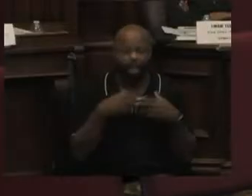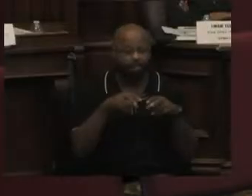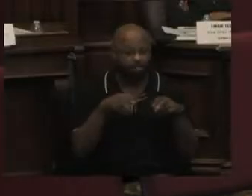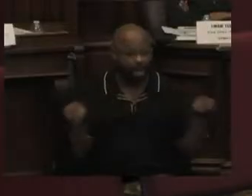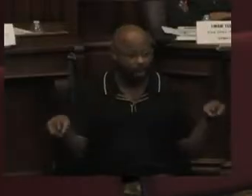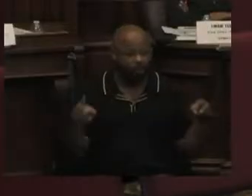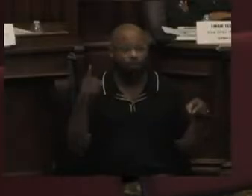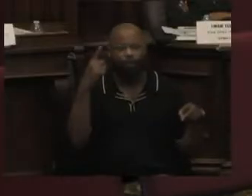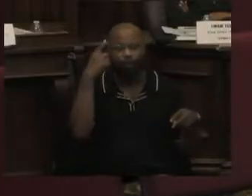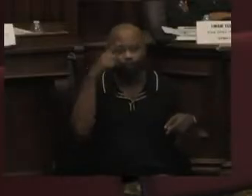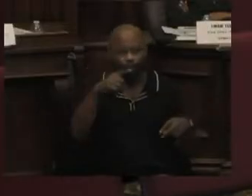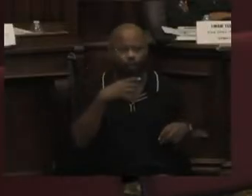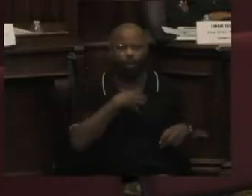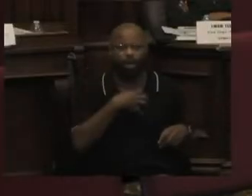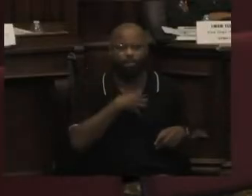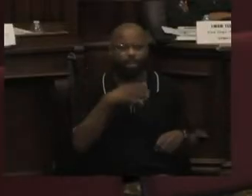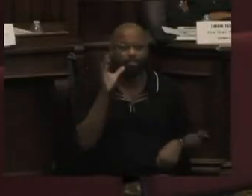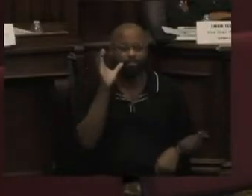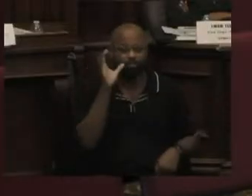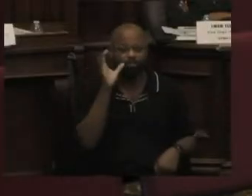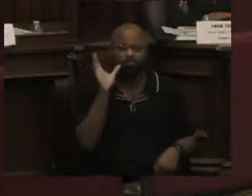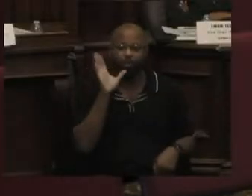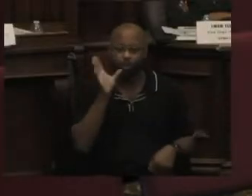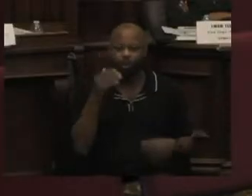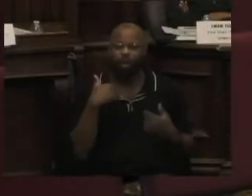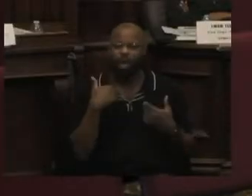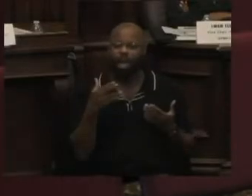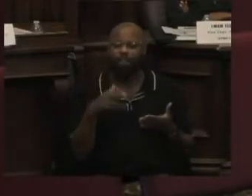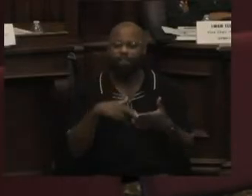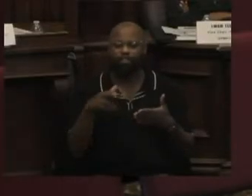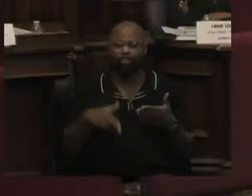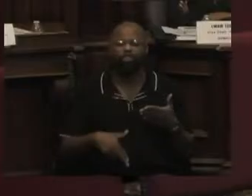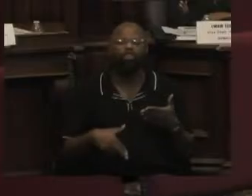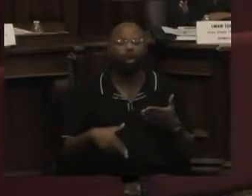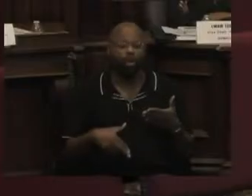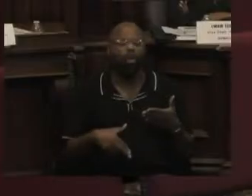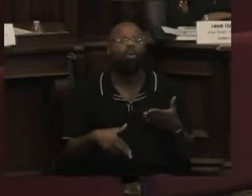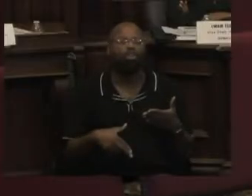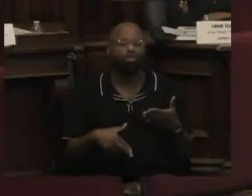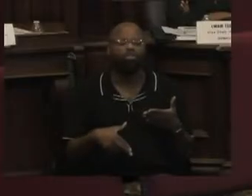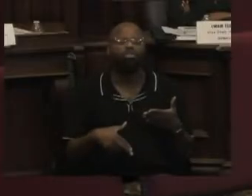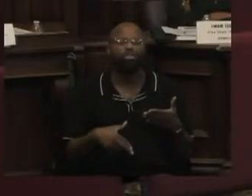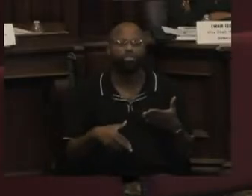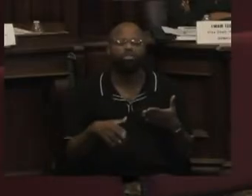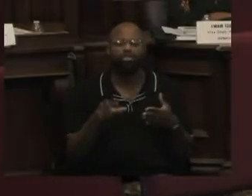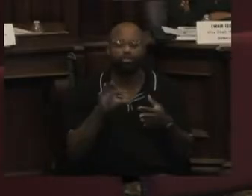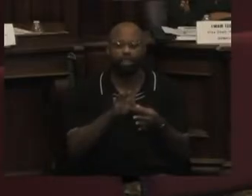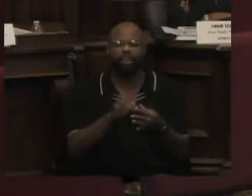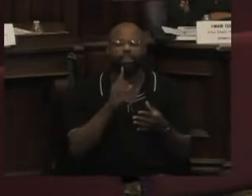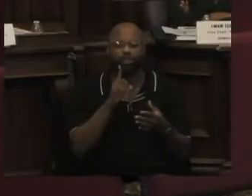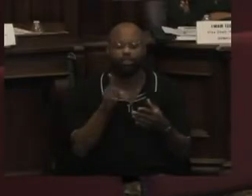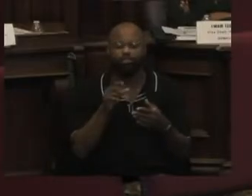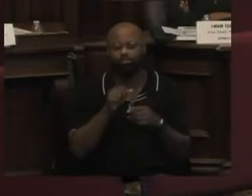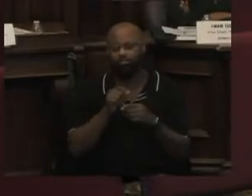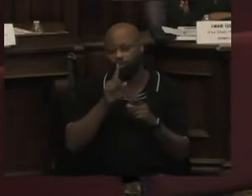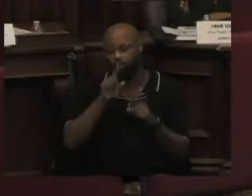the presence of the board when we would have panels for the complaints, we would, we would